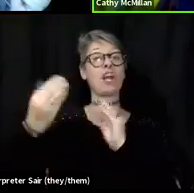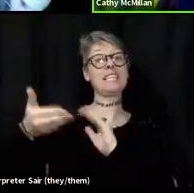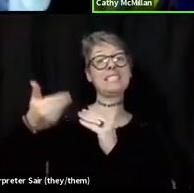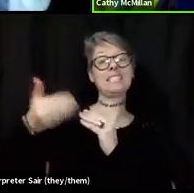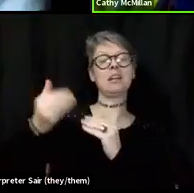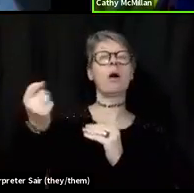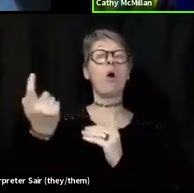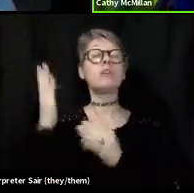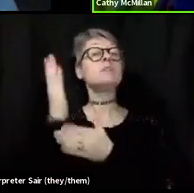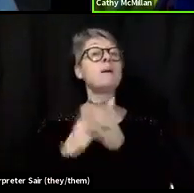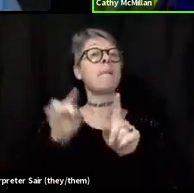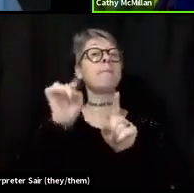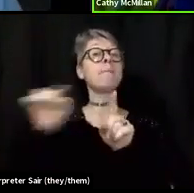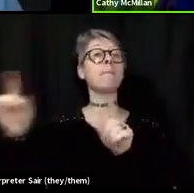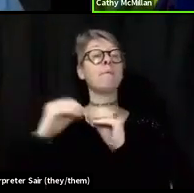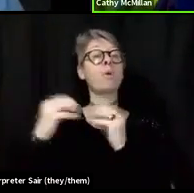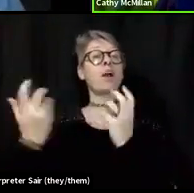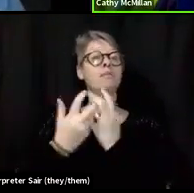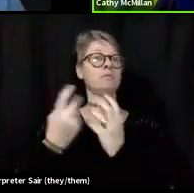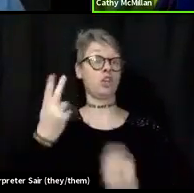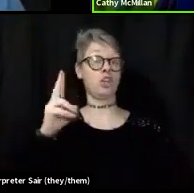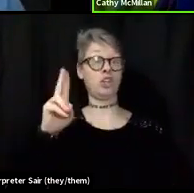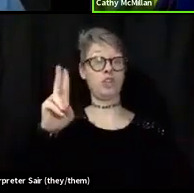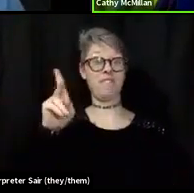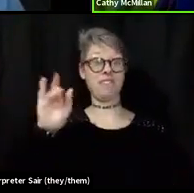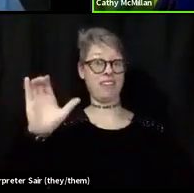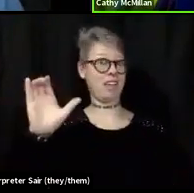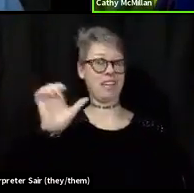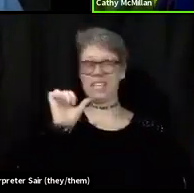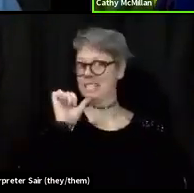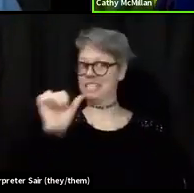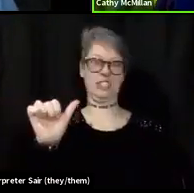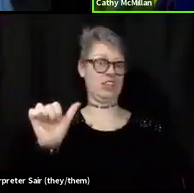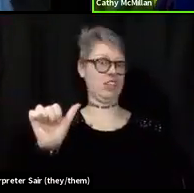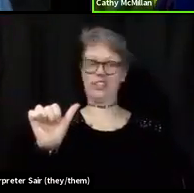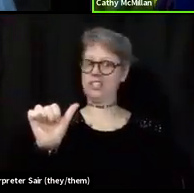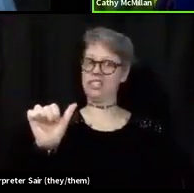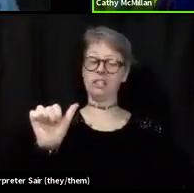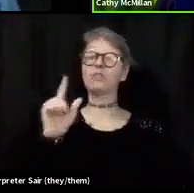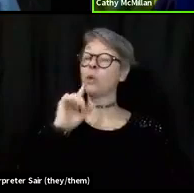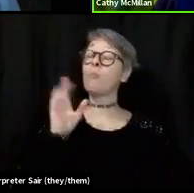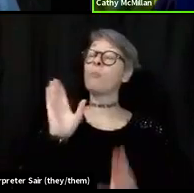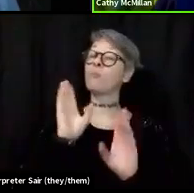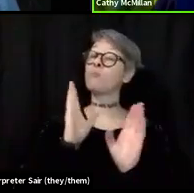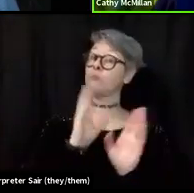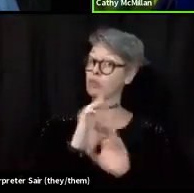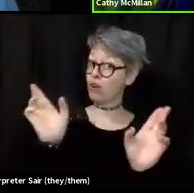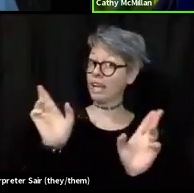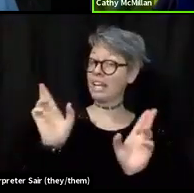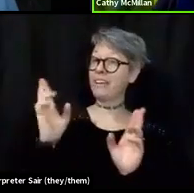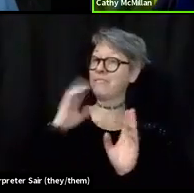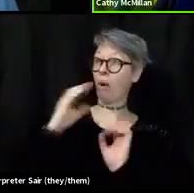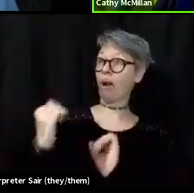easier in college and I think some easier in college and I think some of the colleges are easier but. you Vic is not. So you need to be prepared for